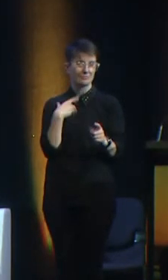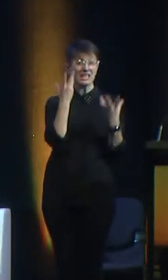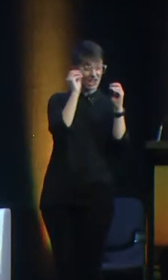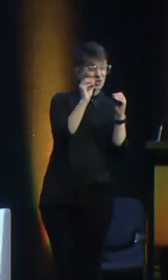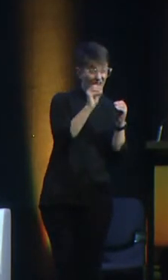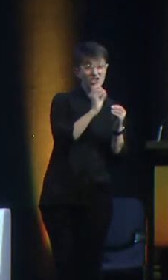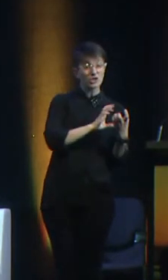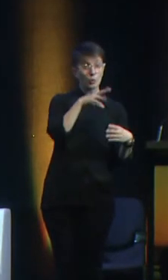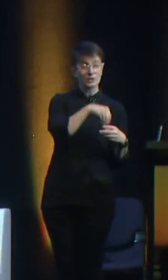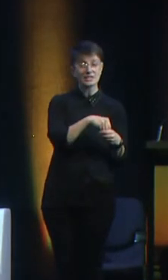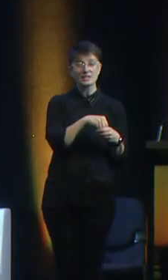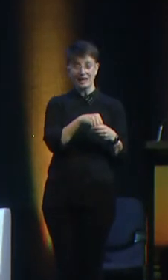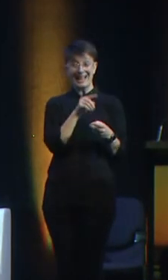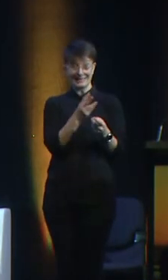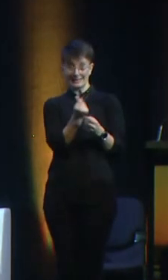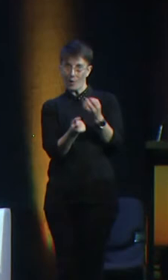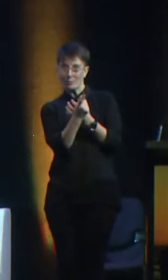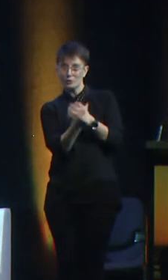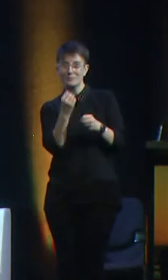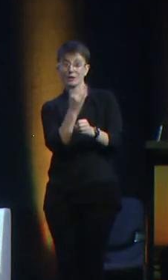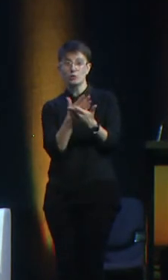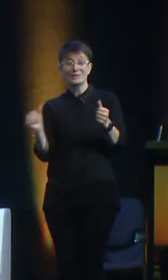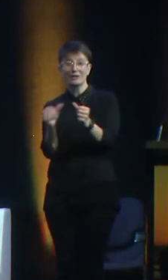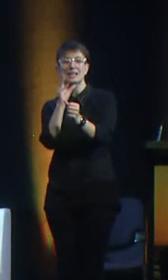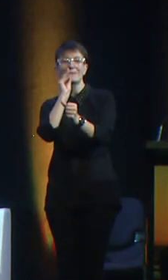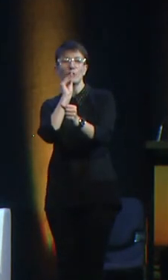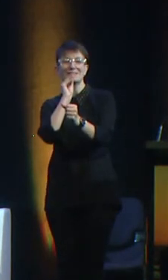sure Taranaki's voice is heard in those reviews, and that we're ensuring that we're meeting